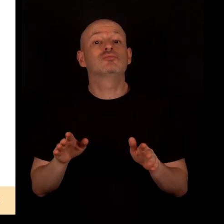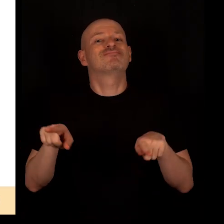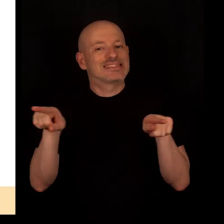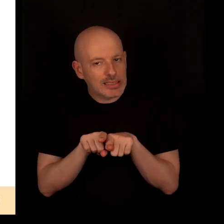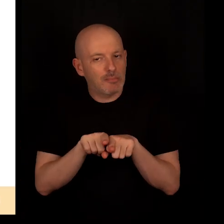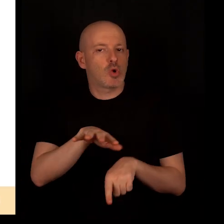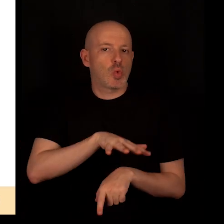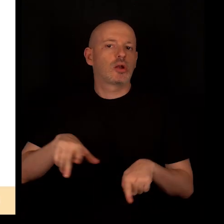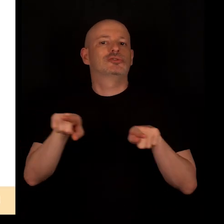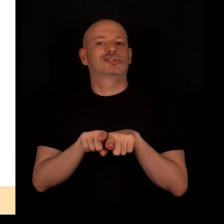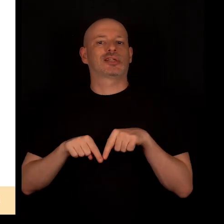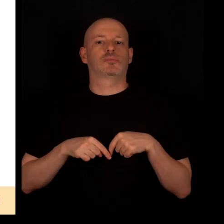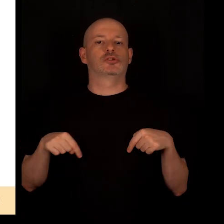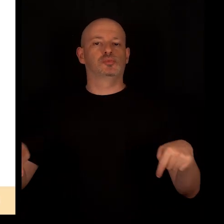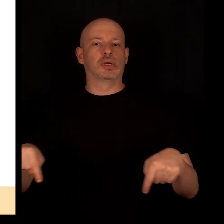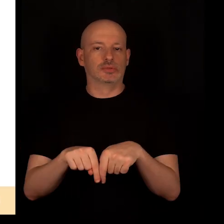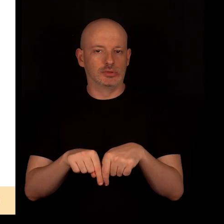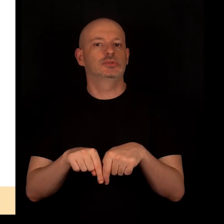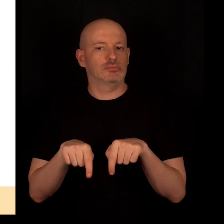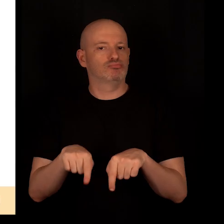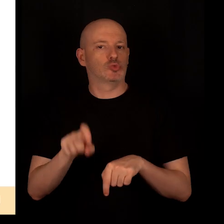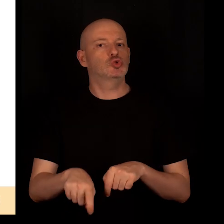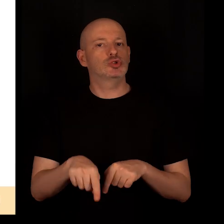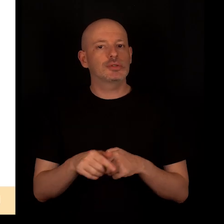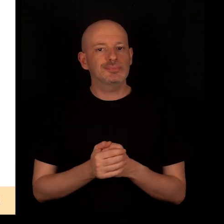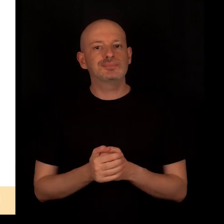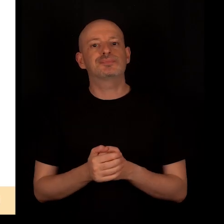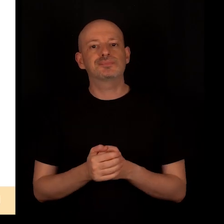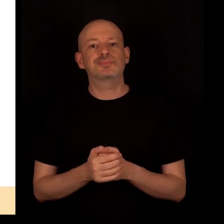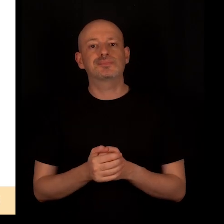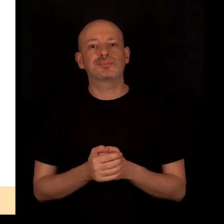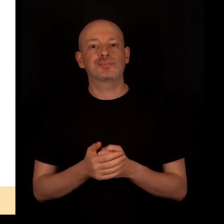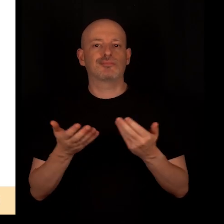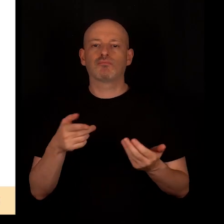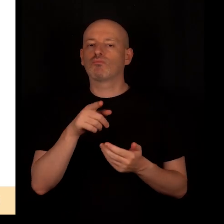It needs to be the same - the location, the spaces.